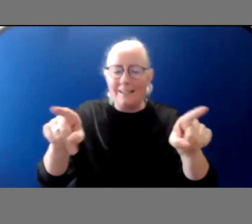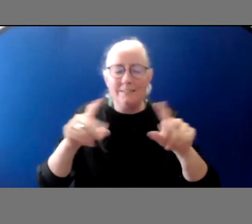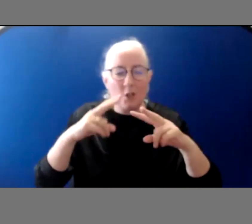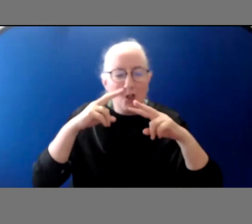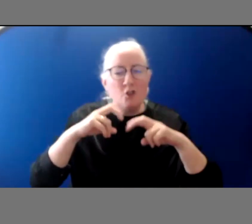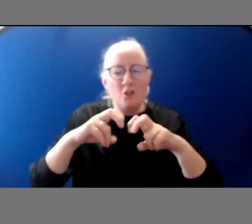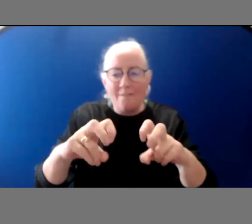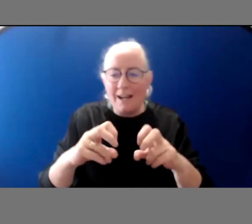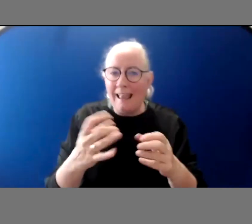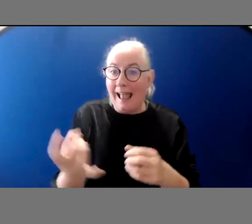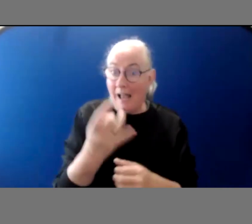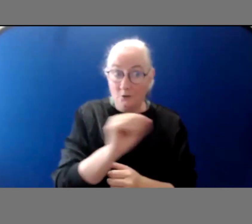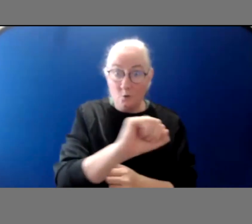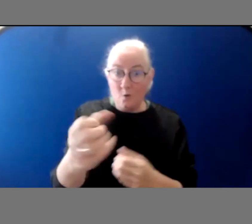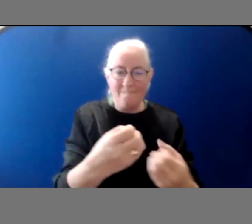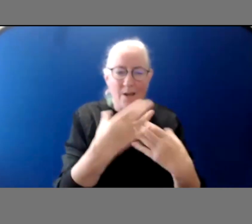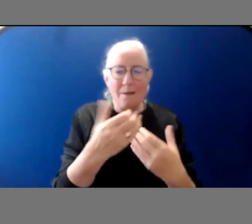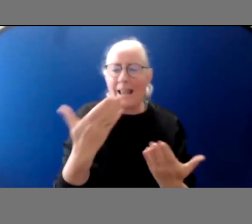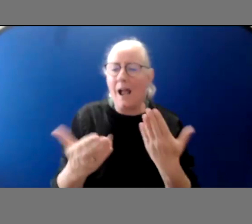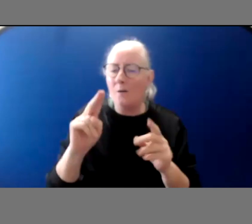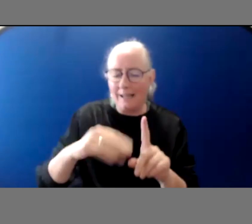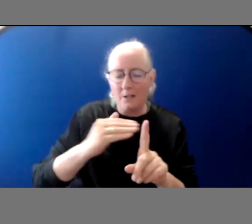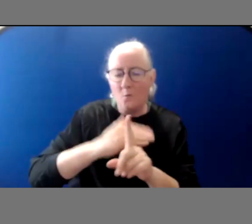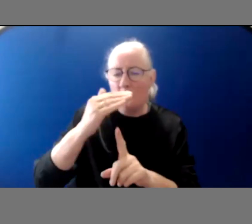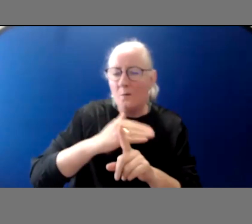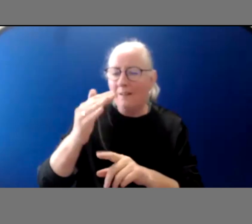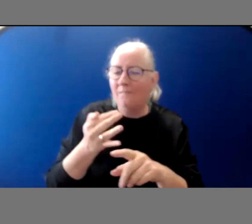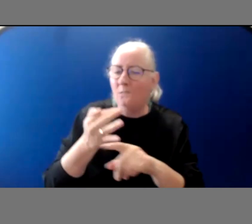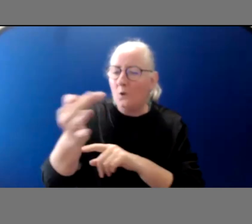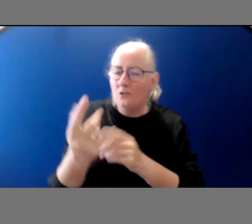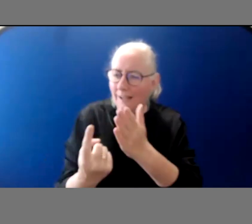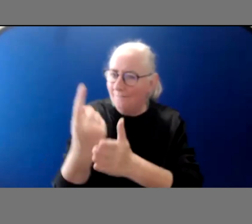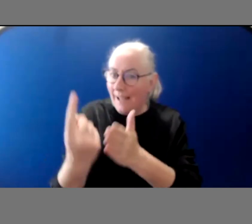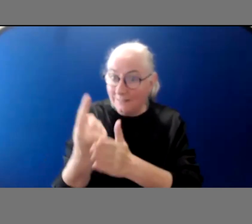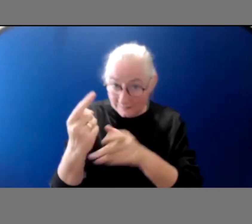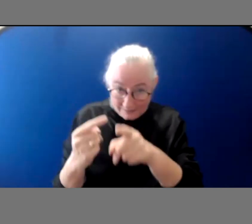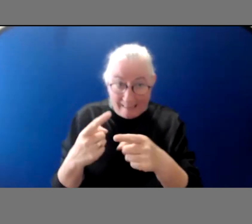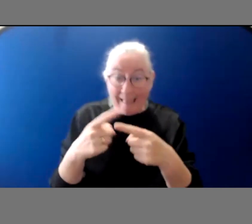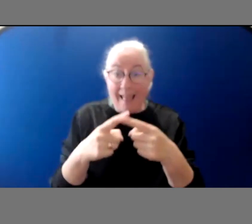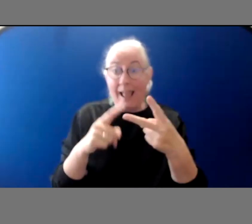for your feedback to improve future events. We're also asking you for your preference in relation